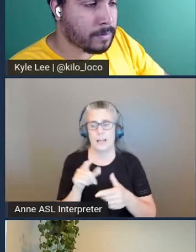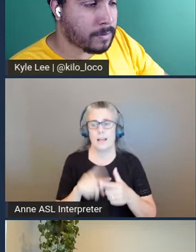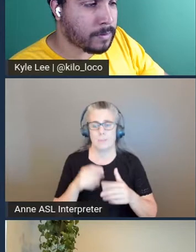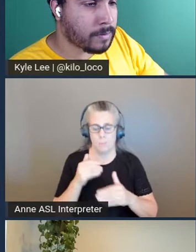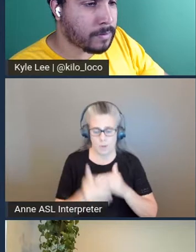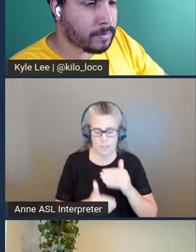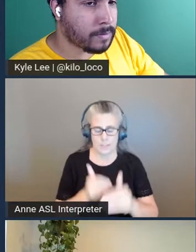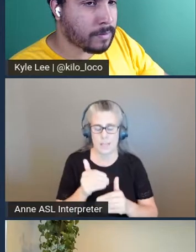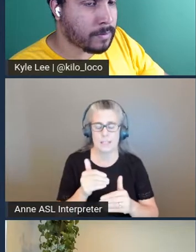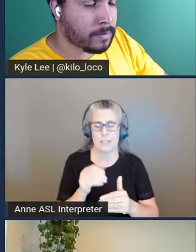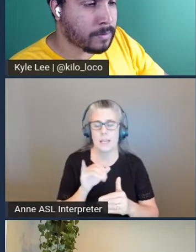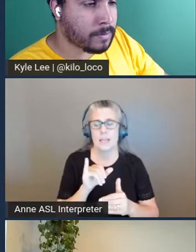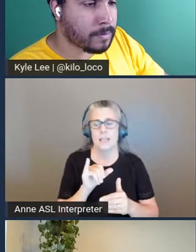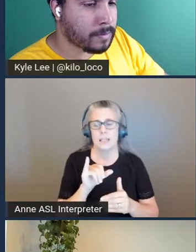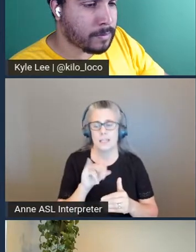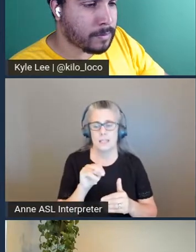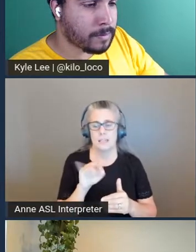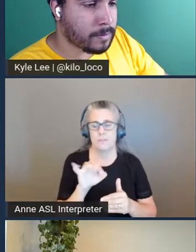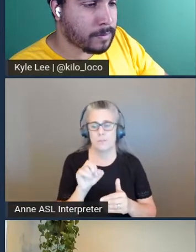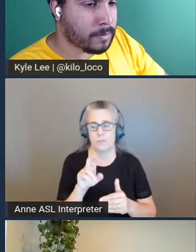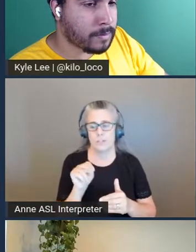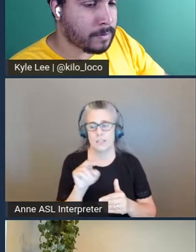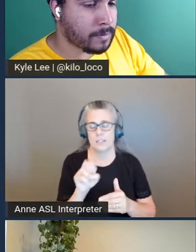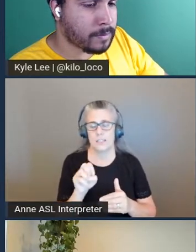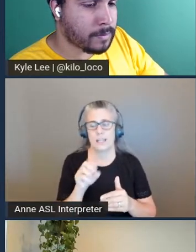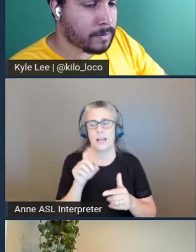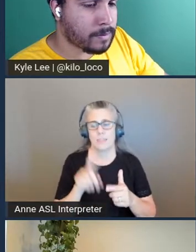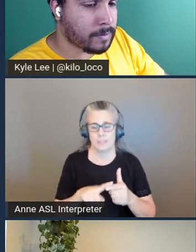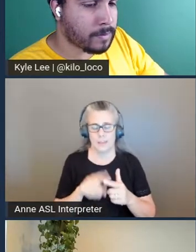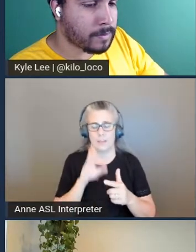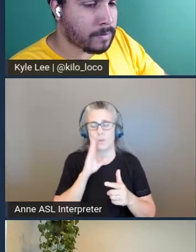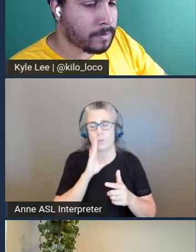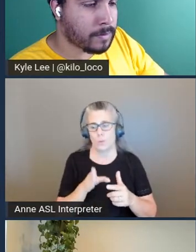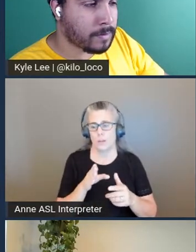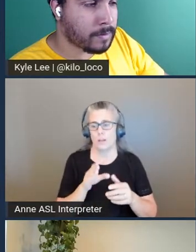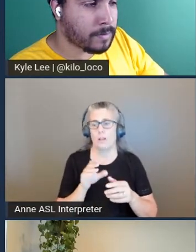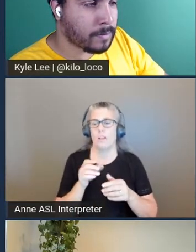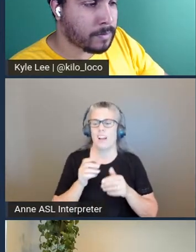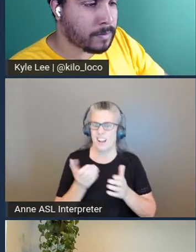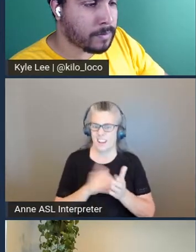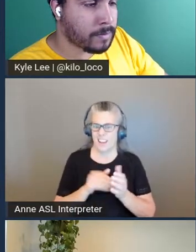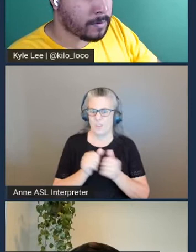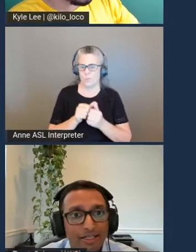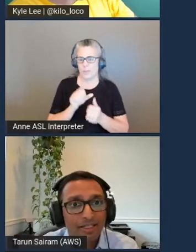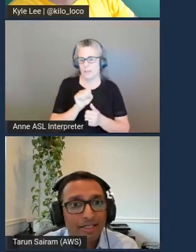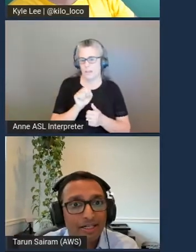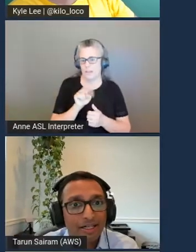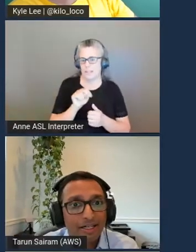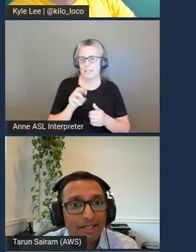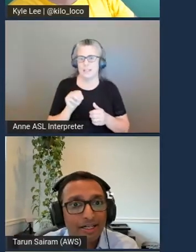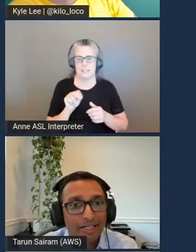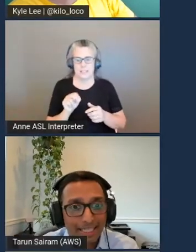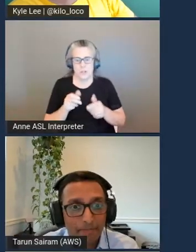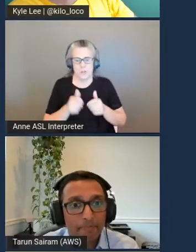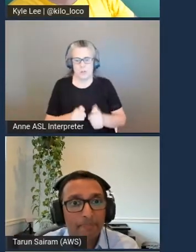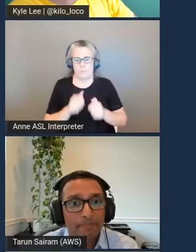And then if you've signed up for all your SNS notifications, you're gonna get notify back. And, Tarun? - Yeah.